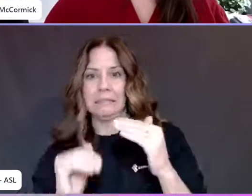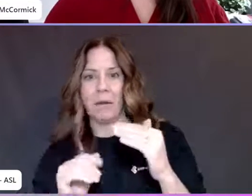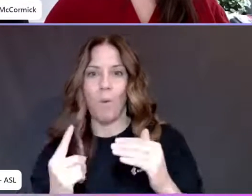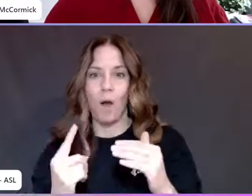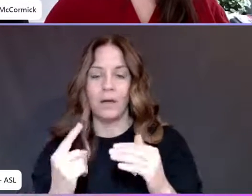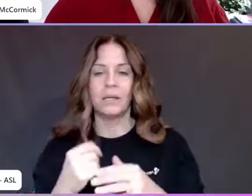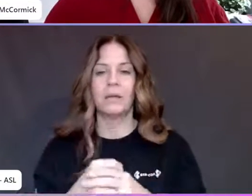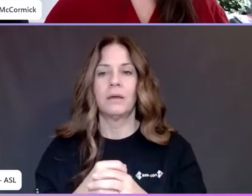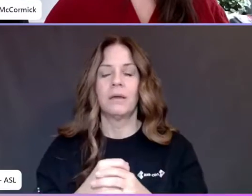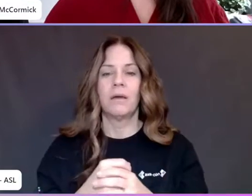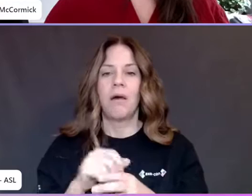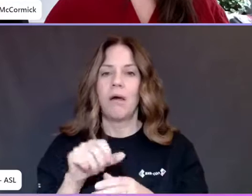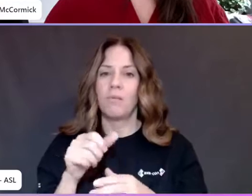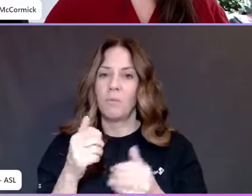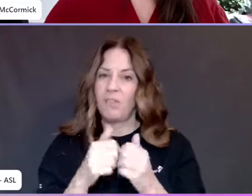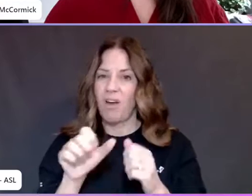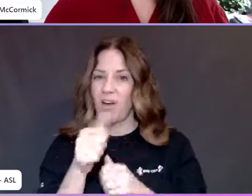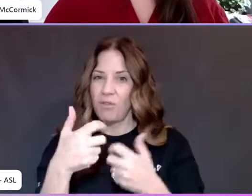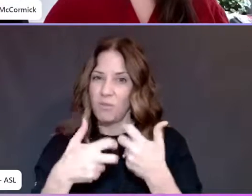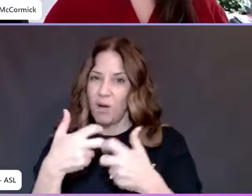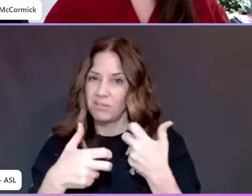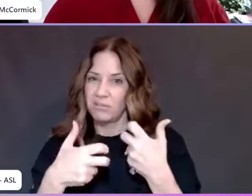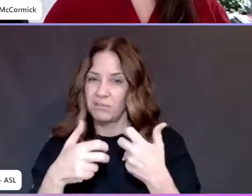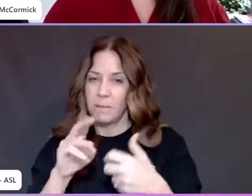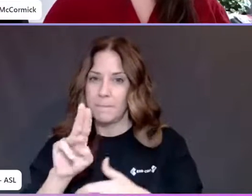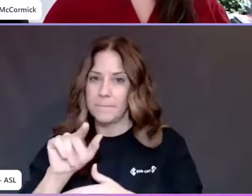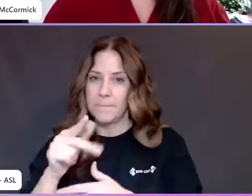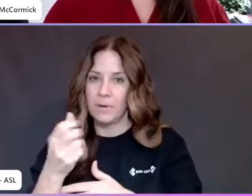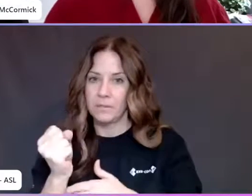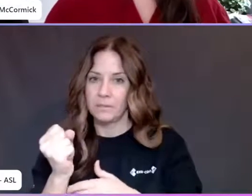do you have severity 0 issues? Do they ever qualify